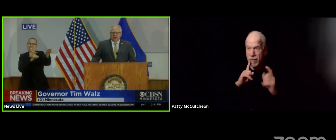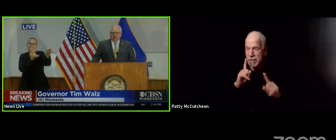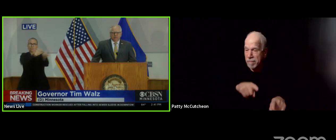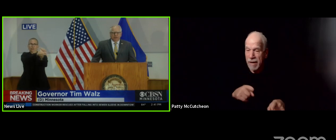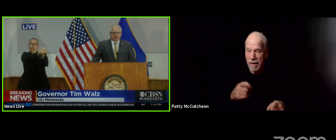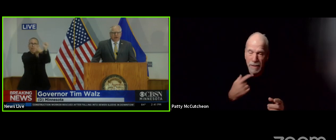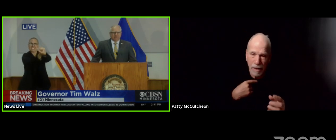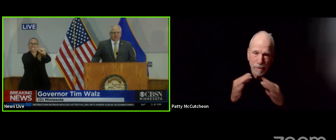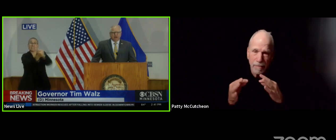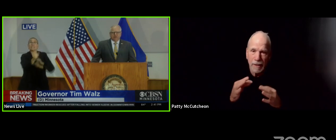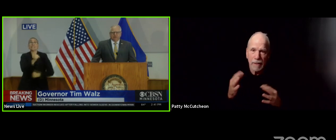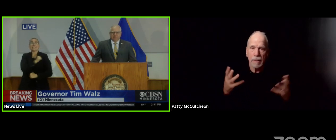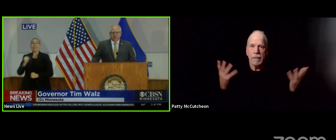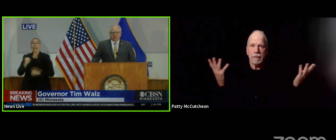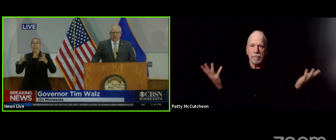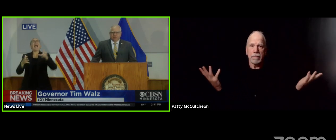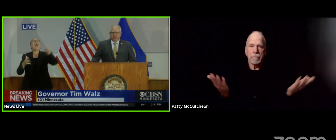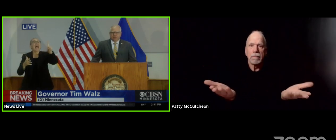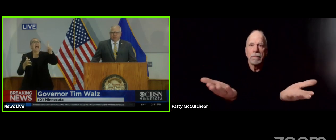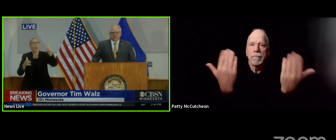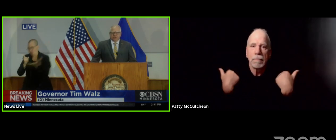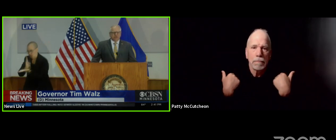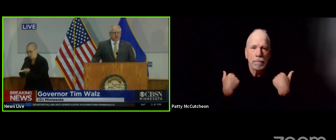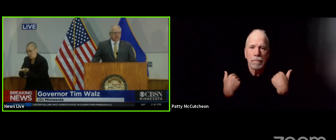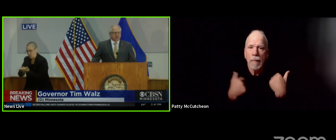I'M BIG ON AFTER-ACTION REPORTS AND US DOING 360s ON EVERYTHING